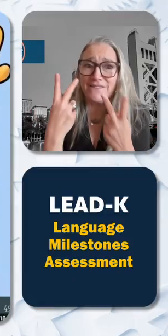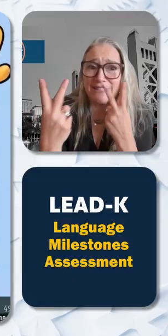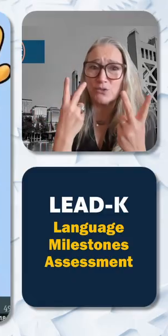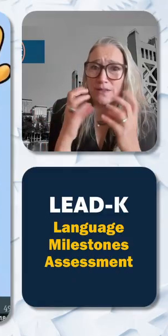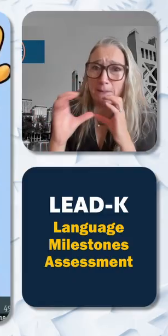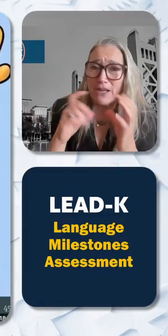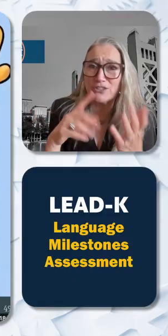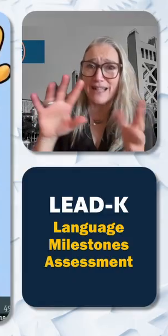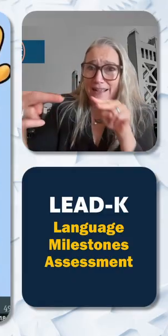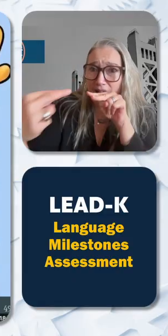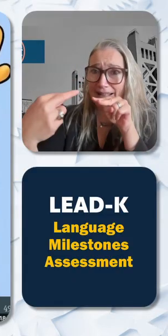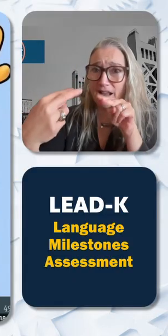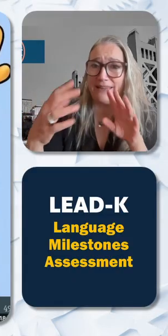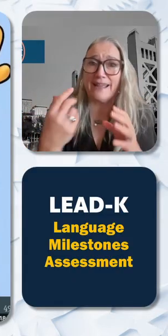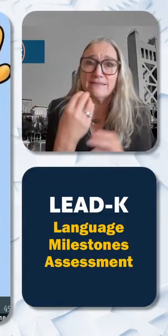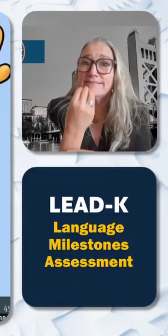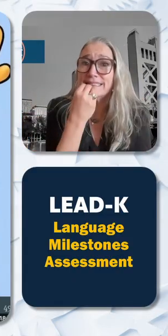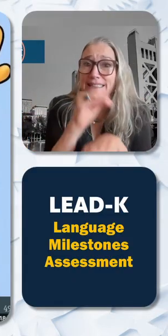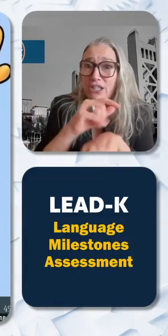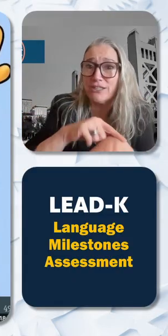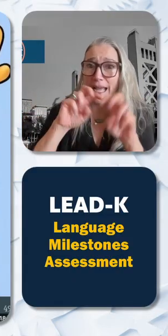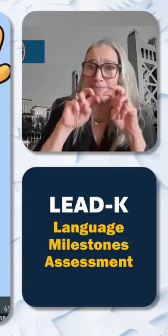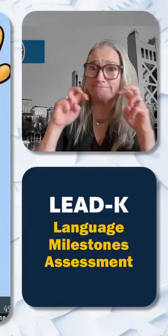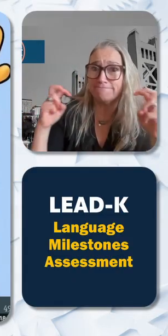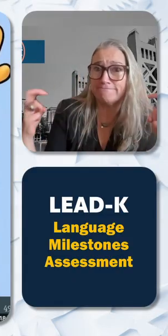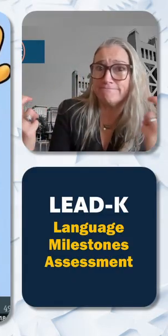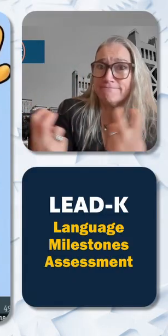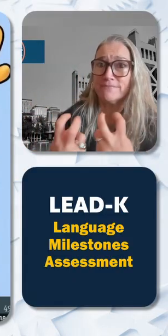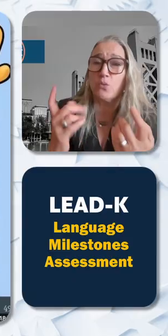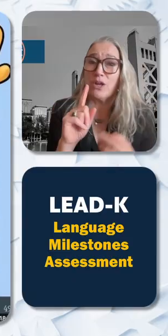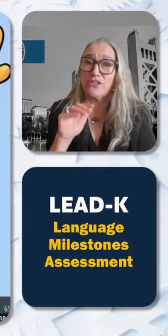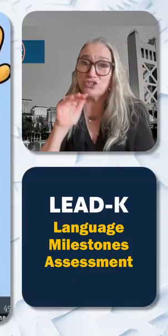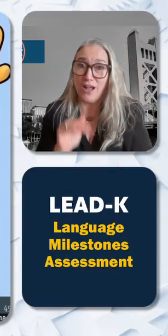They model the use of sign language and visual communication when interacting with the child,